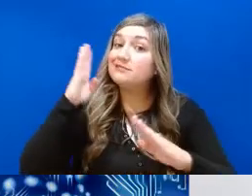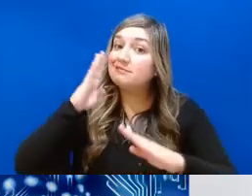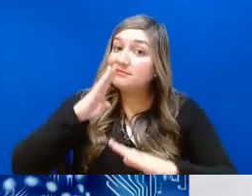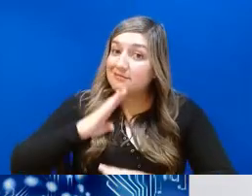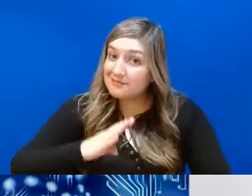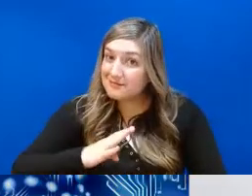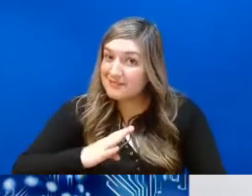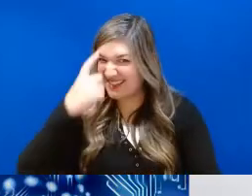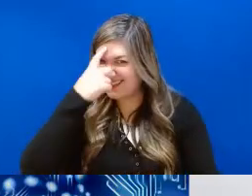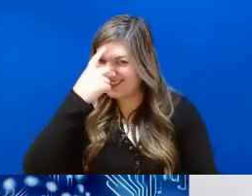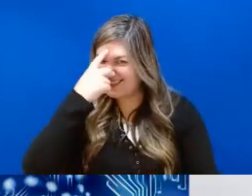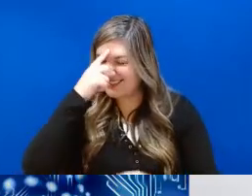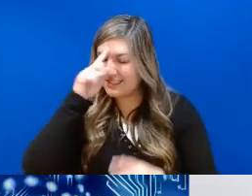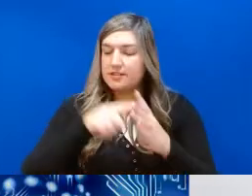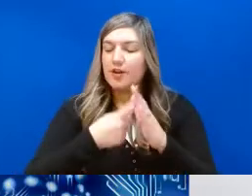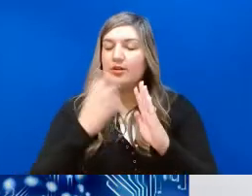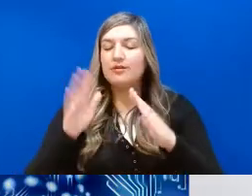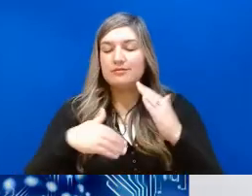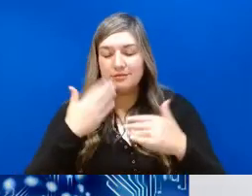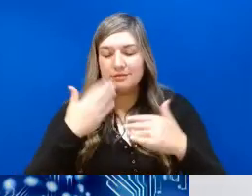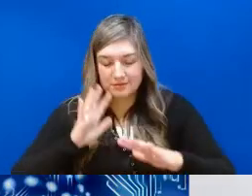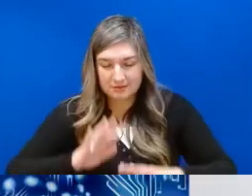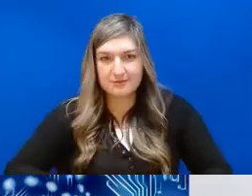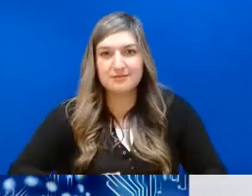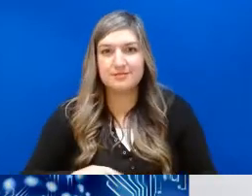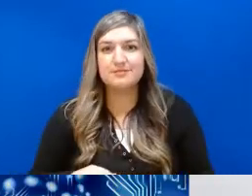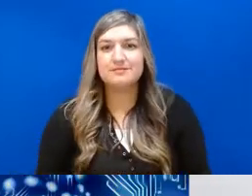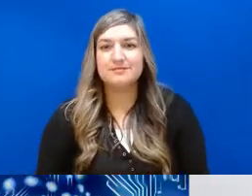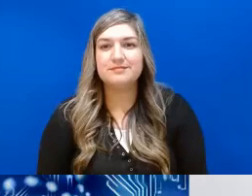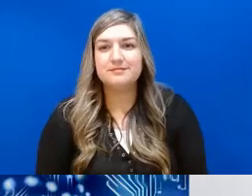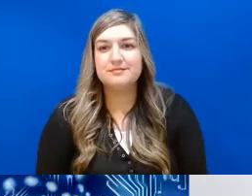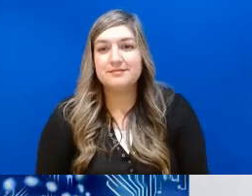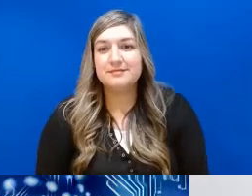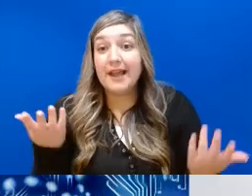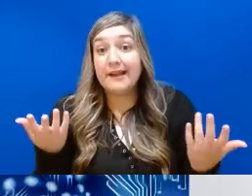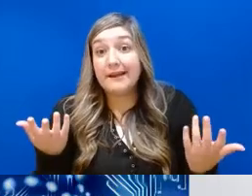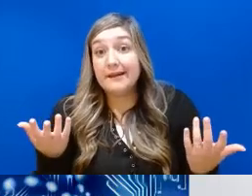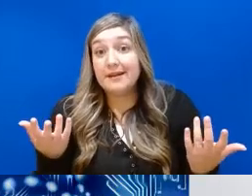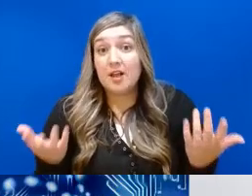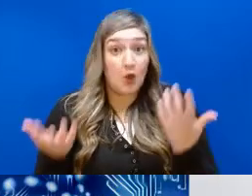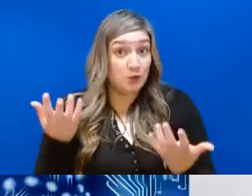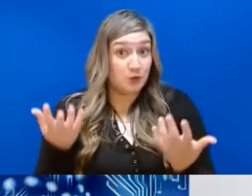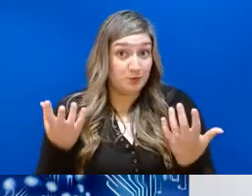to get you to wind down. You might even want to consider dedicating a completely digital free area